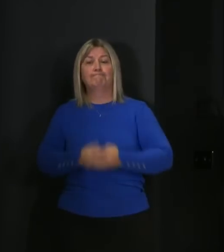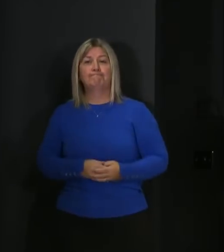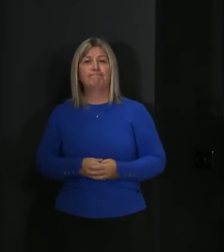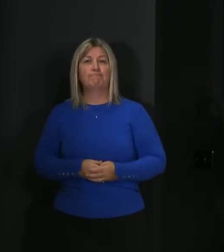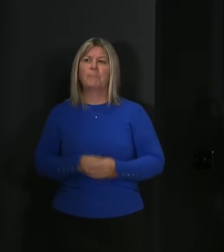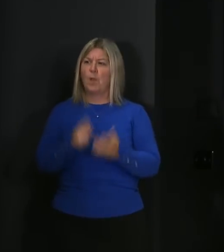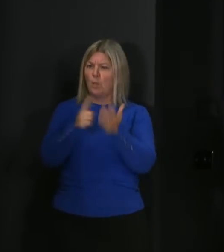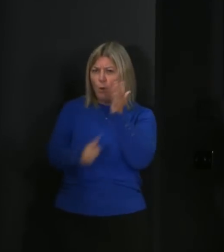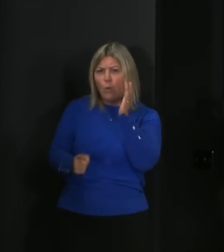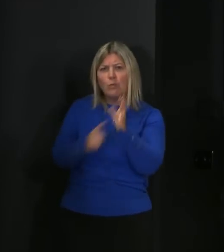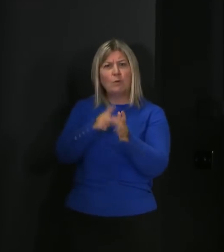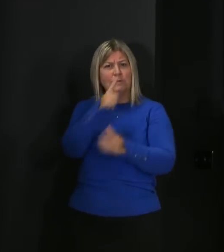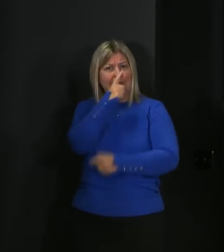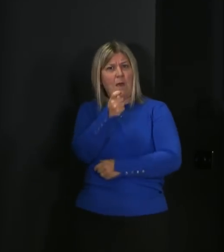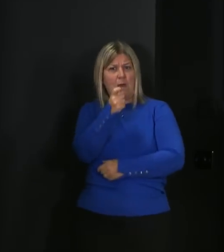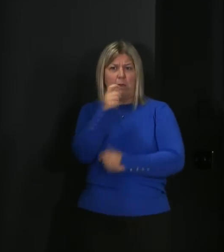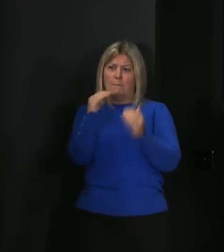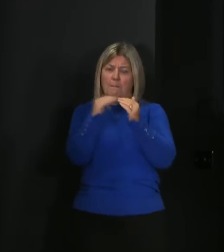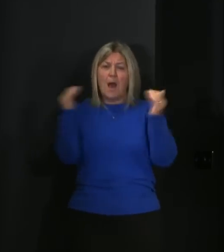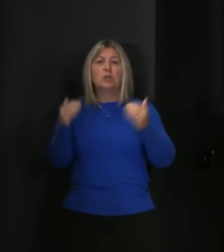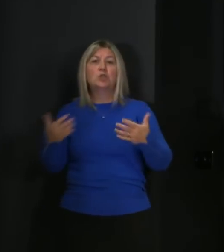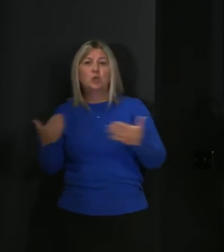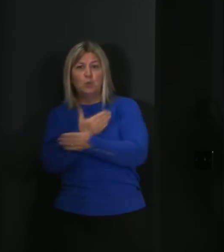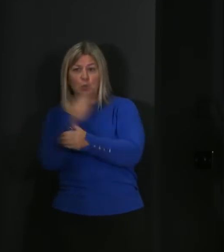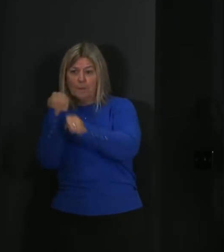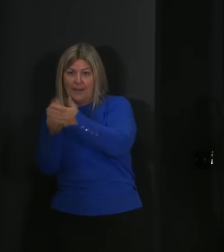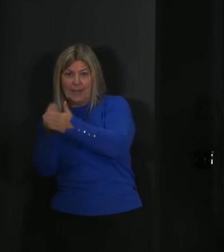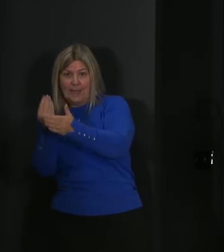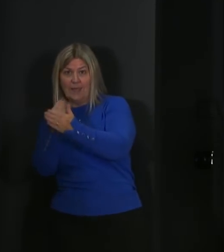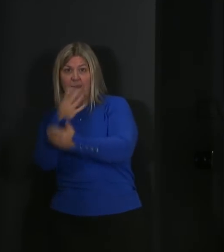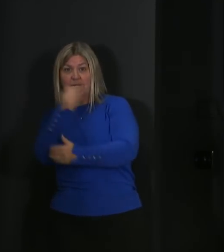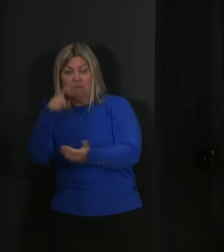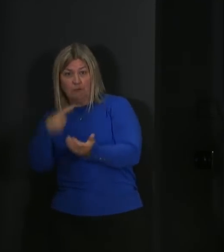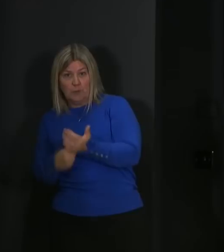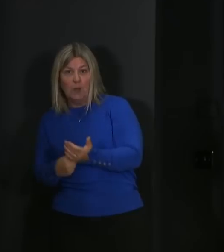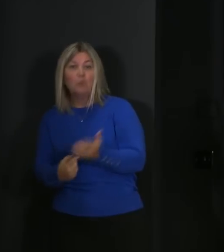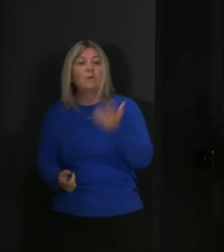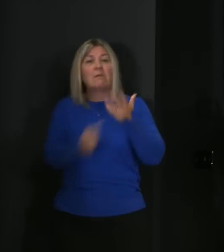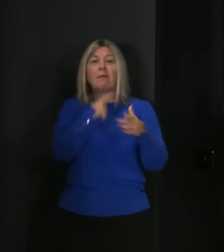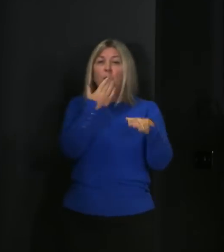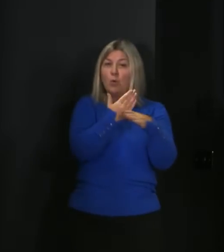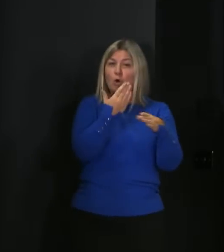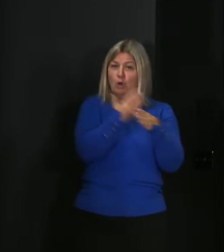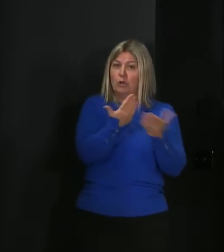to align the new grant with their wider work to support for self-isolation. In order to be